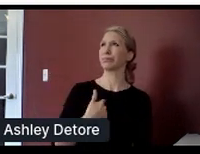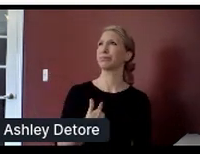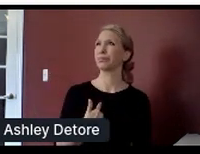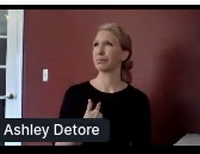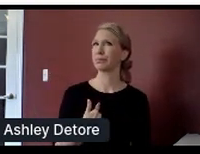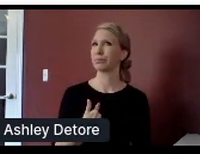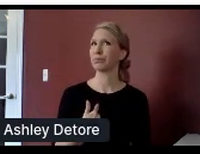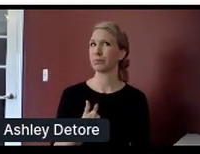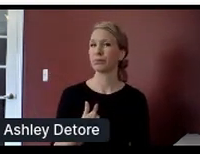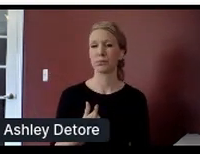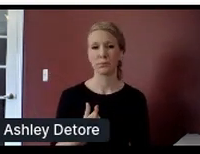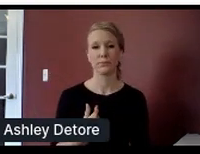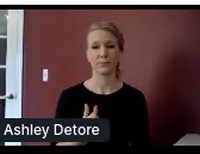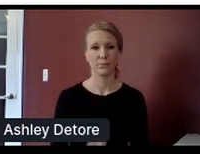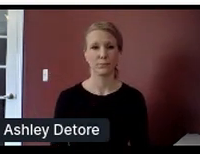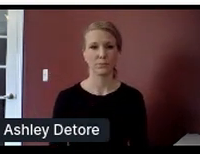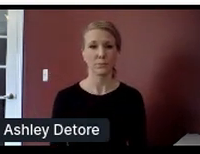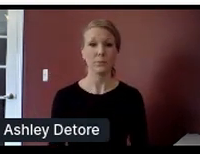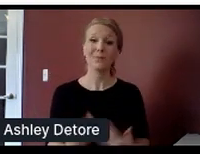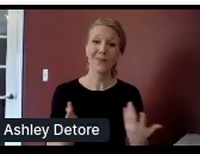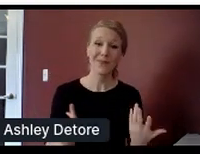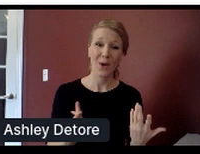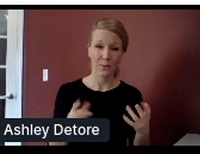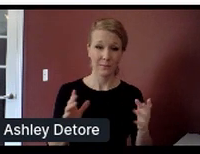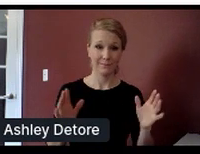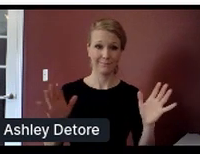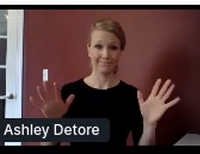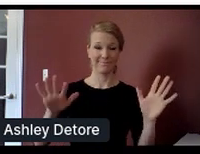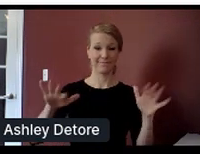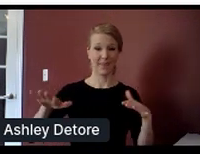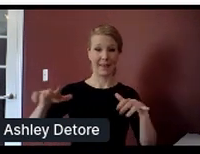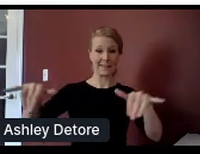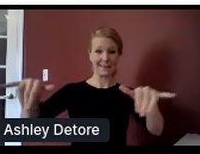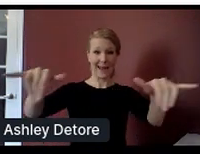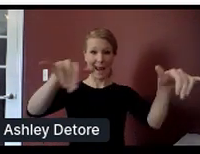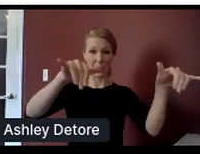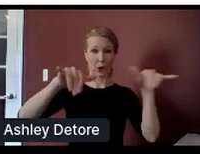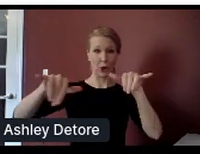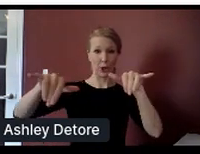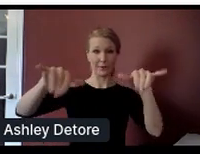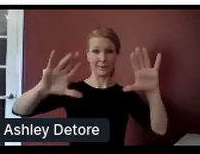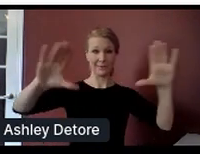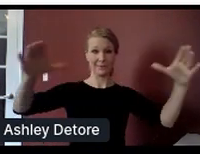The standard is white. So I understand that to the extent that I